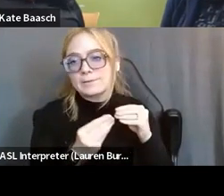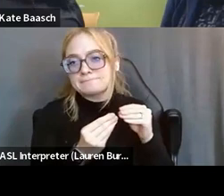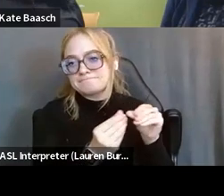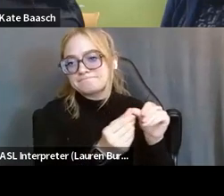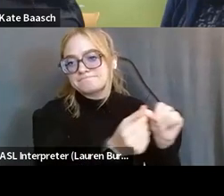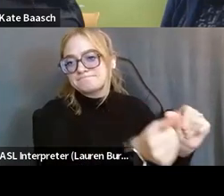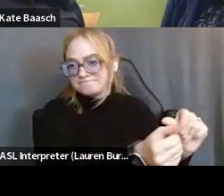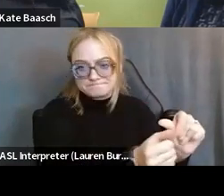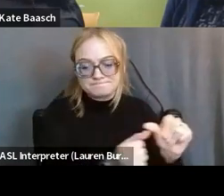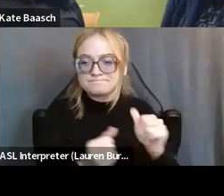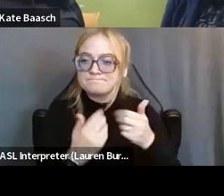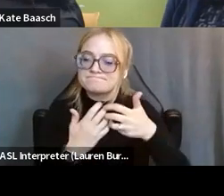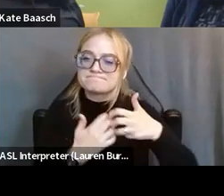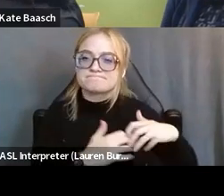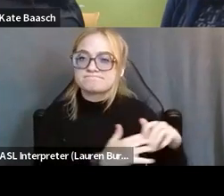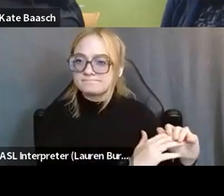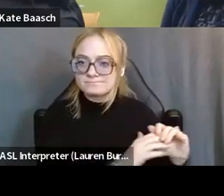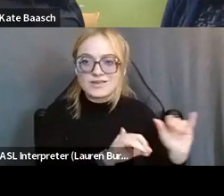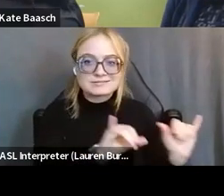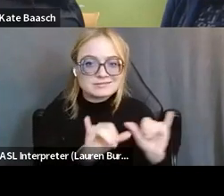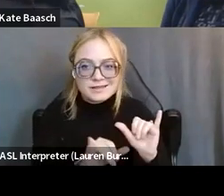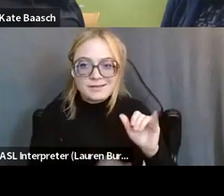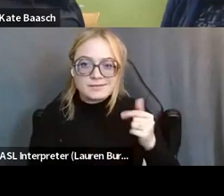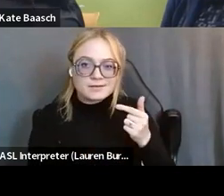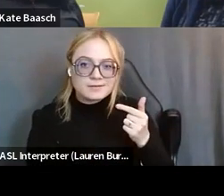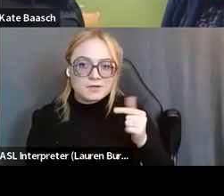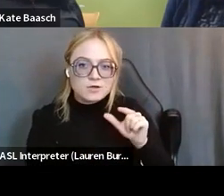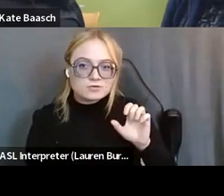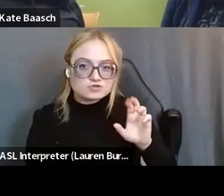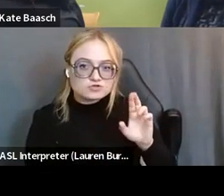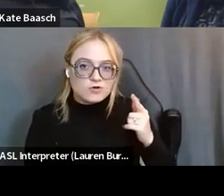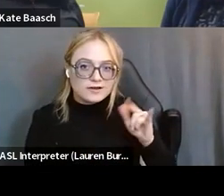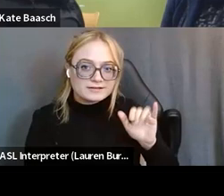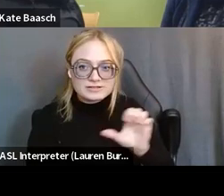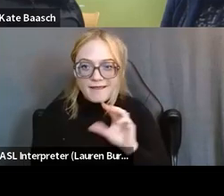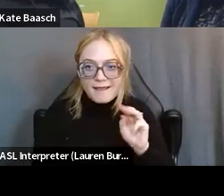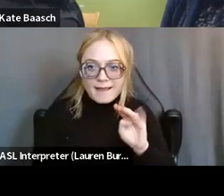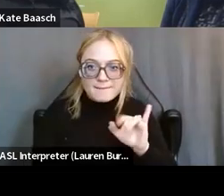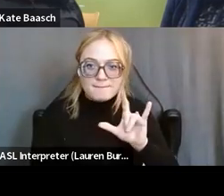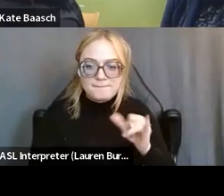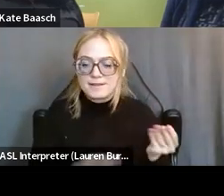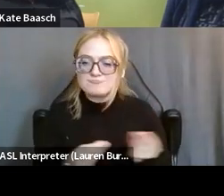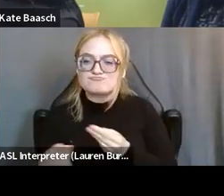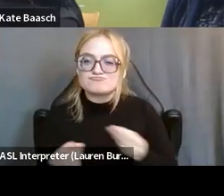It can work like it does between Millie and Georgi and, but if it's not then I want to know.